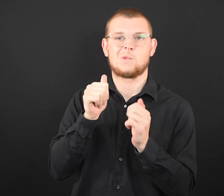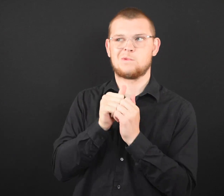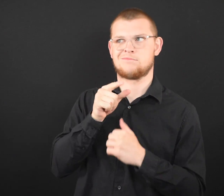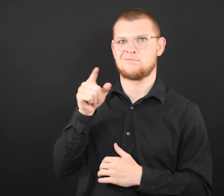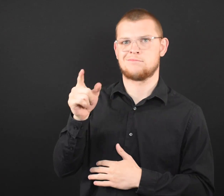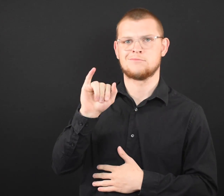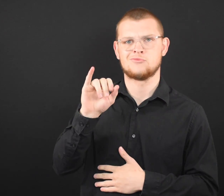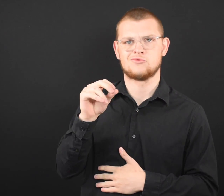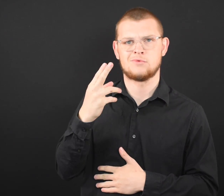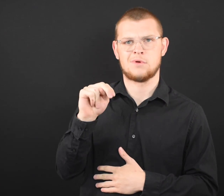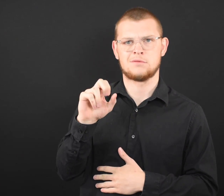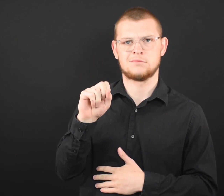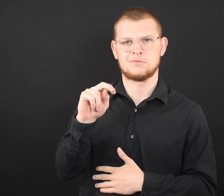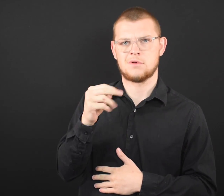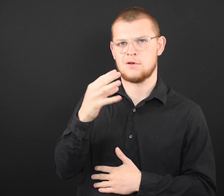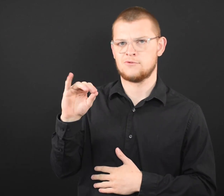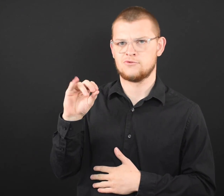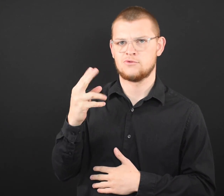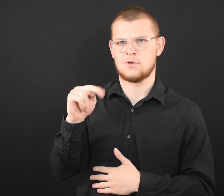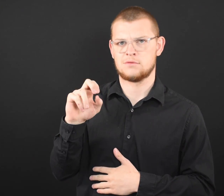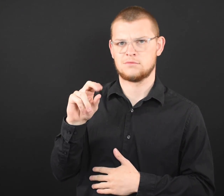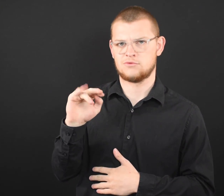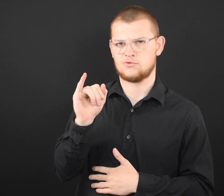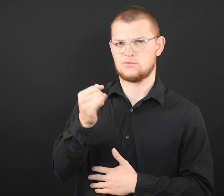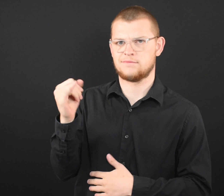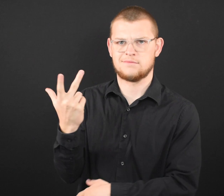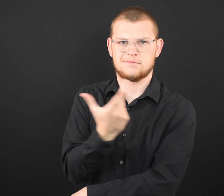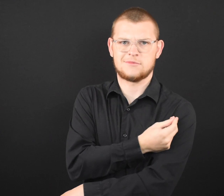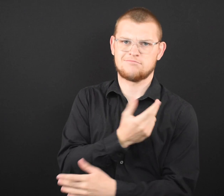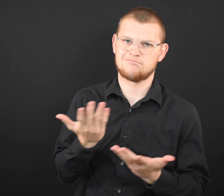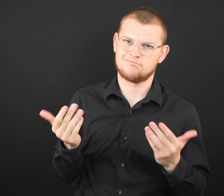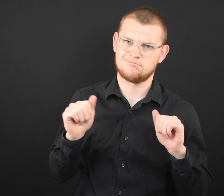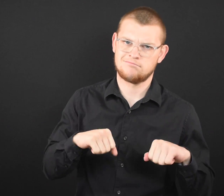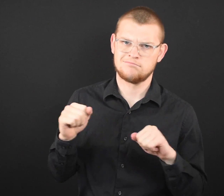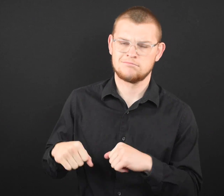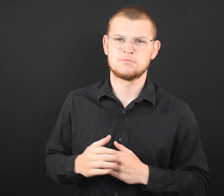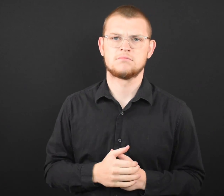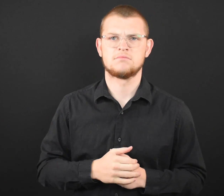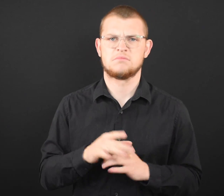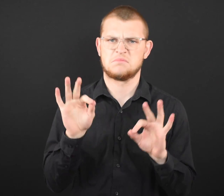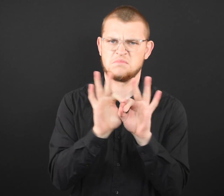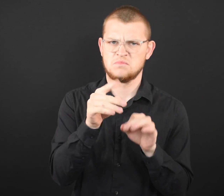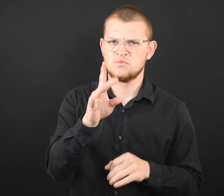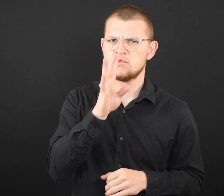if you have questions—they can share information on the risks and benefits of this vaccine.